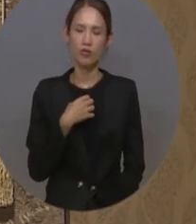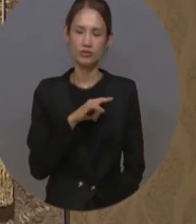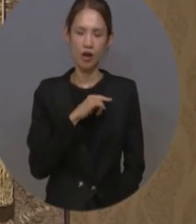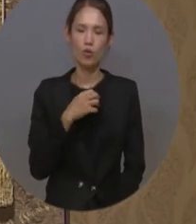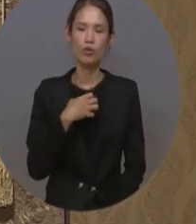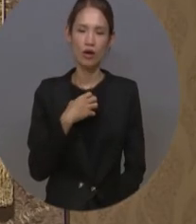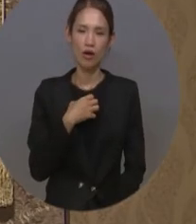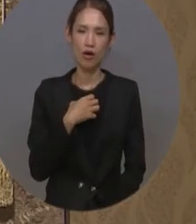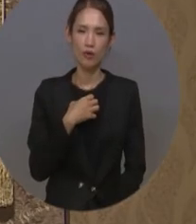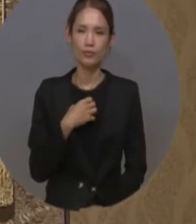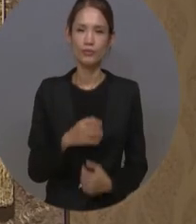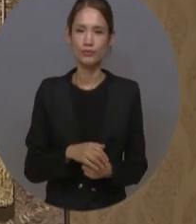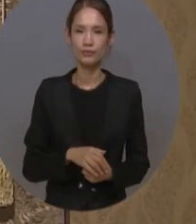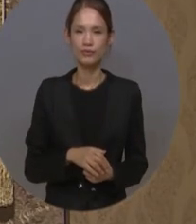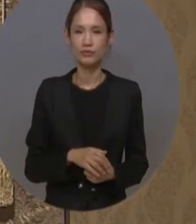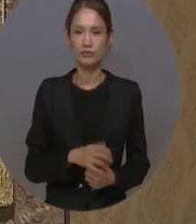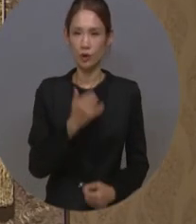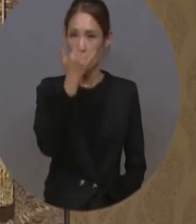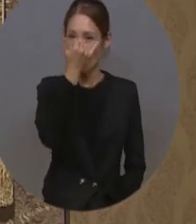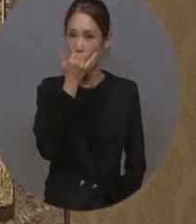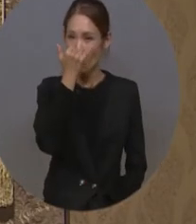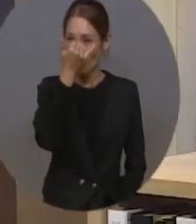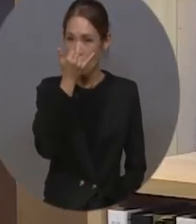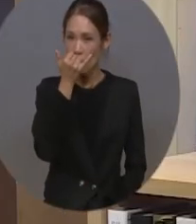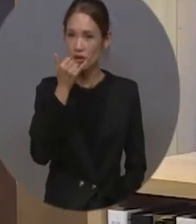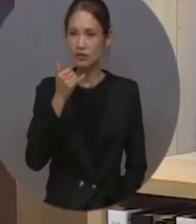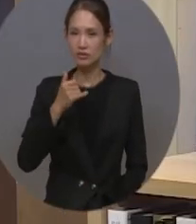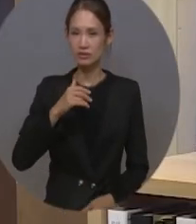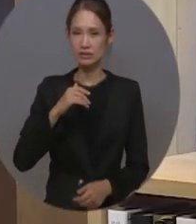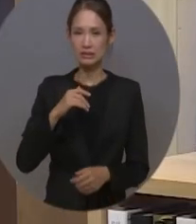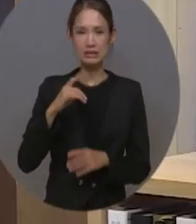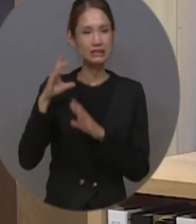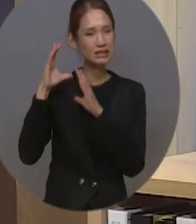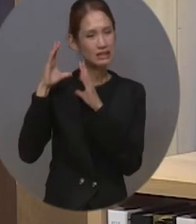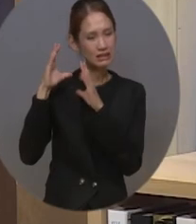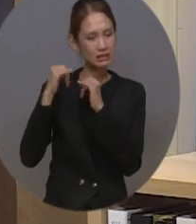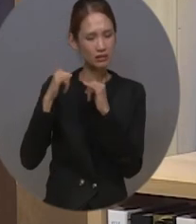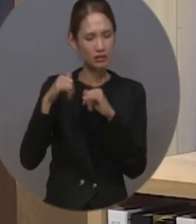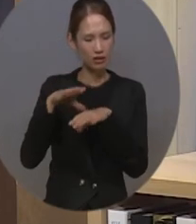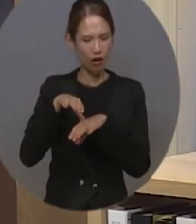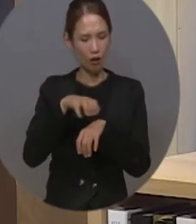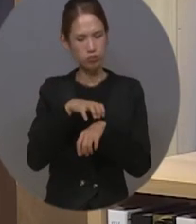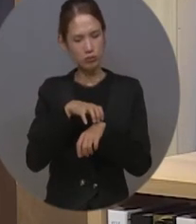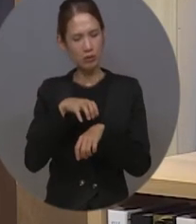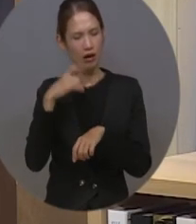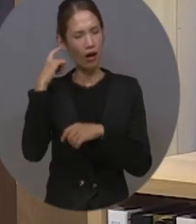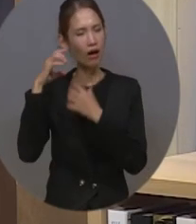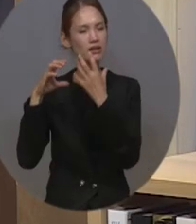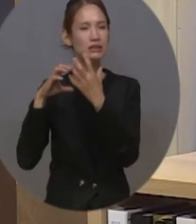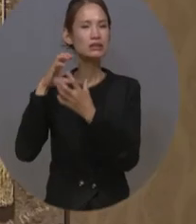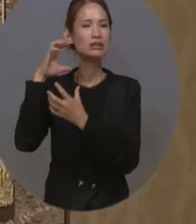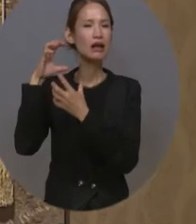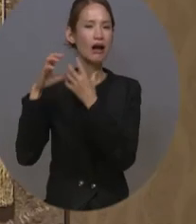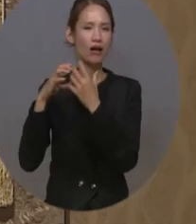That's right. In case of snoring, the person next to you feels uncomfortable and noisy, but you can breathe